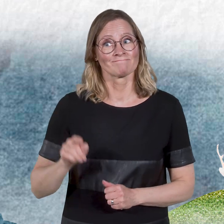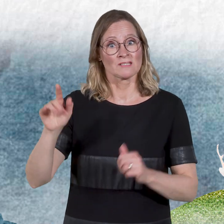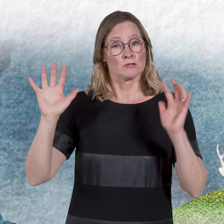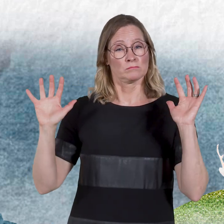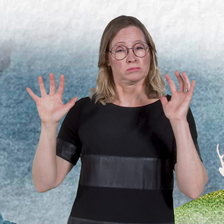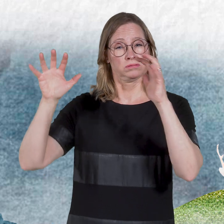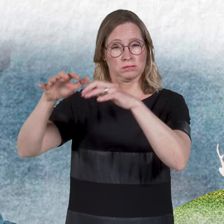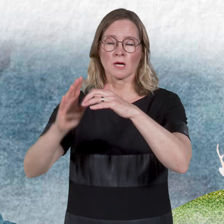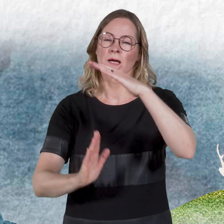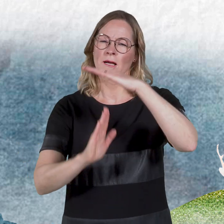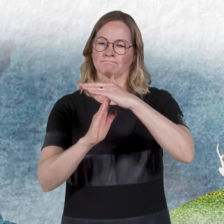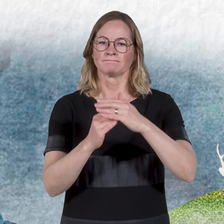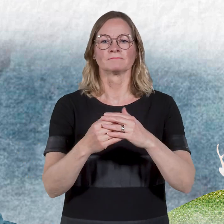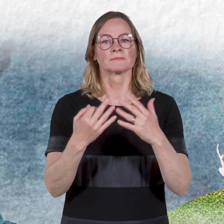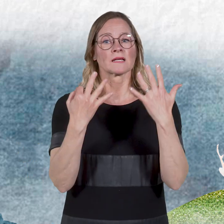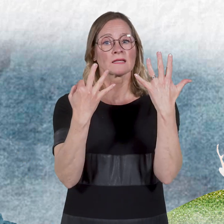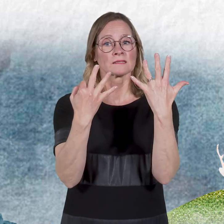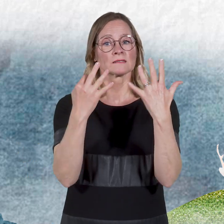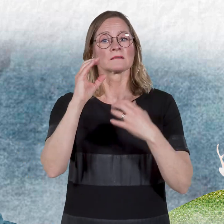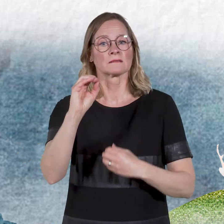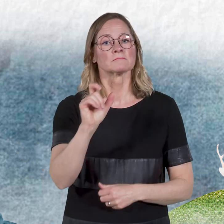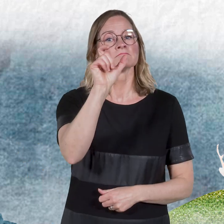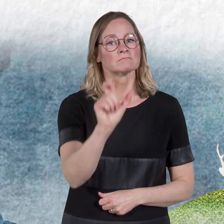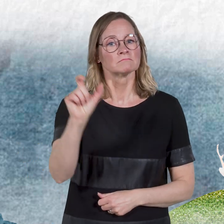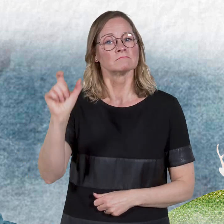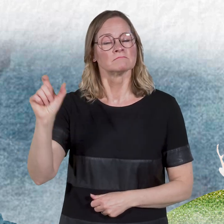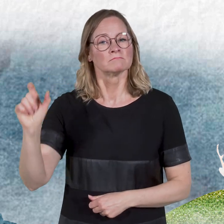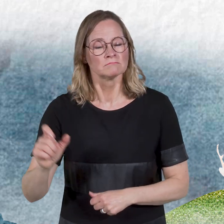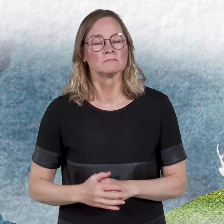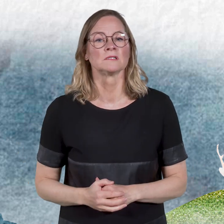The event is limited to 80 people only.